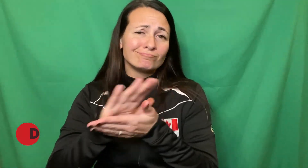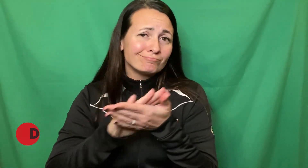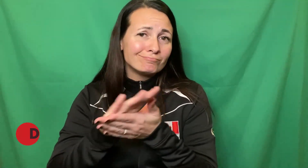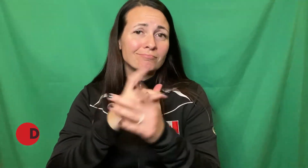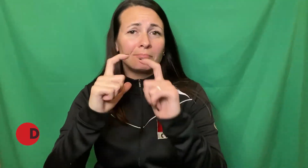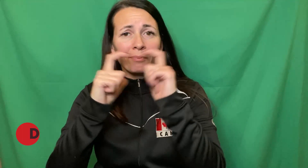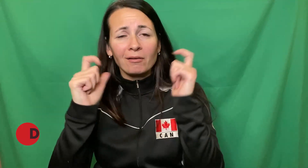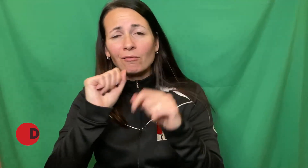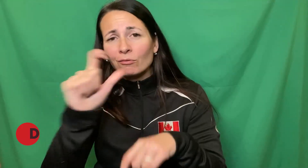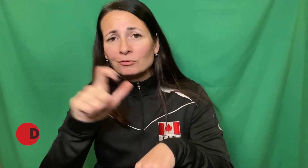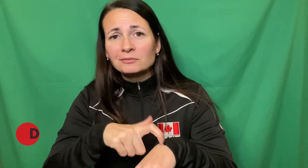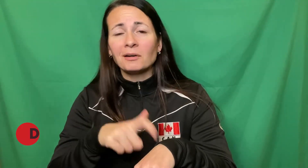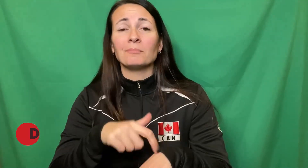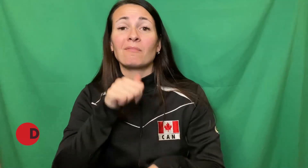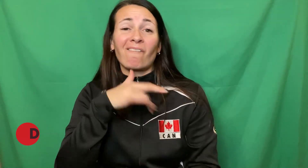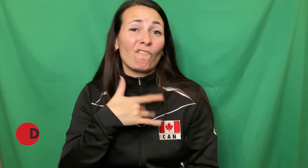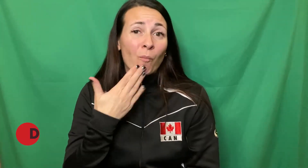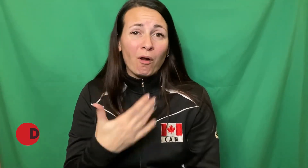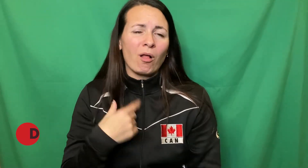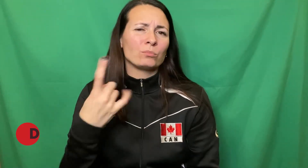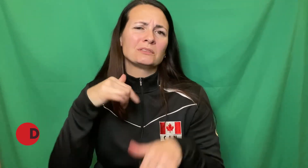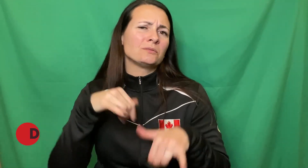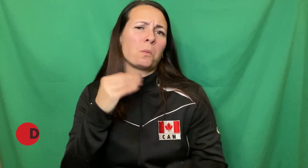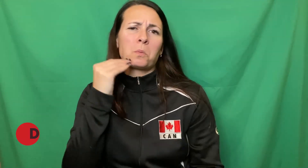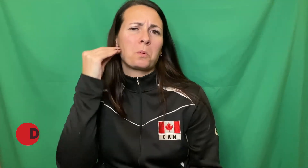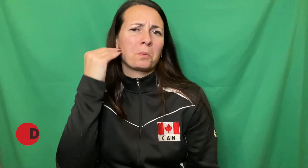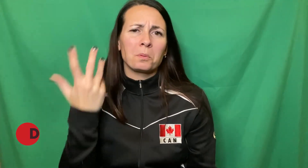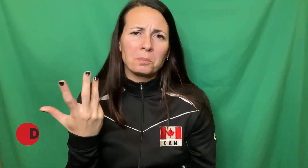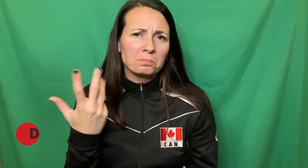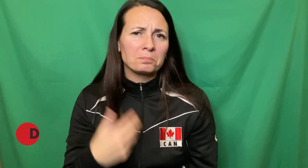wash my hands, wear a mask all the time, and if I don’t feel well, I can always stay home.